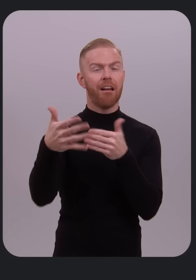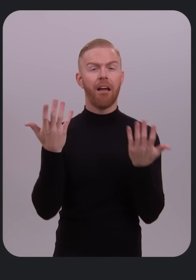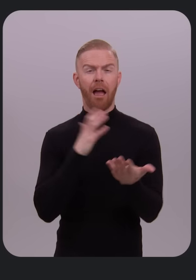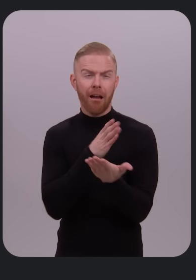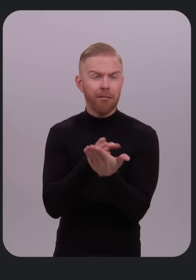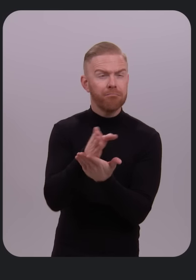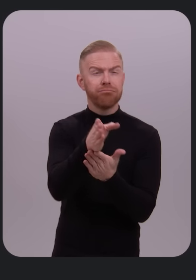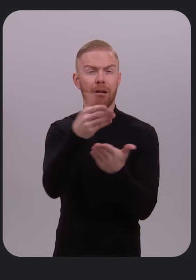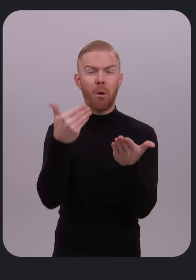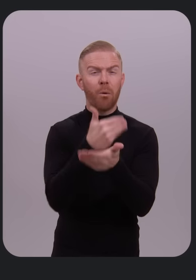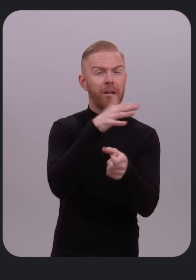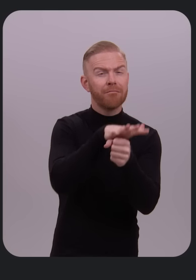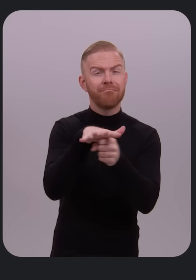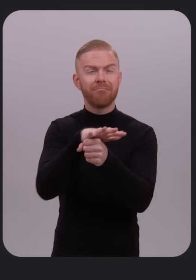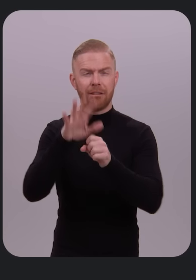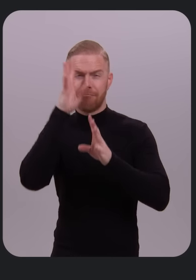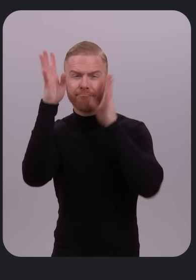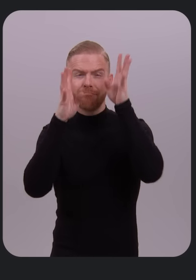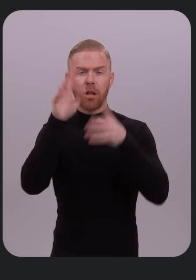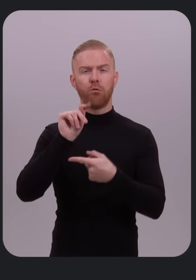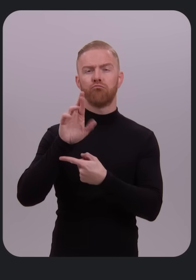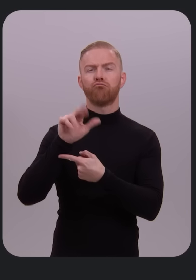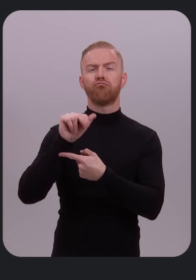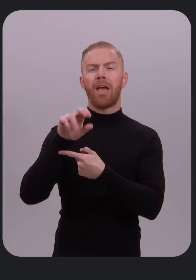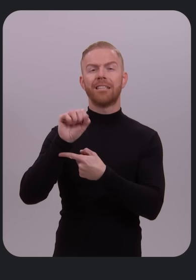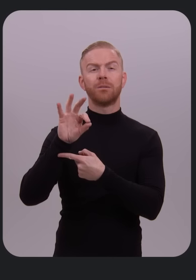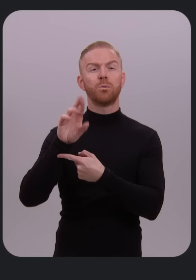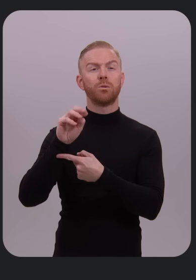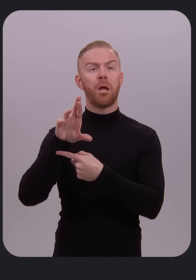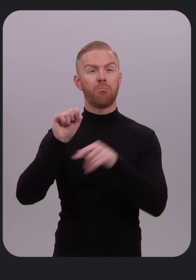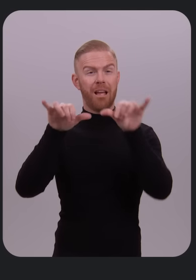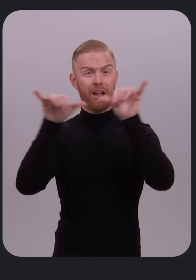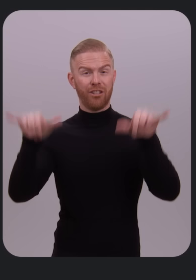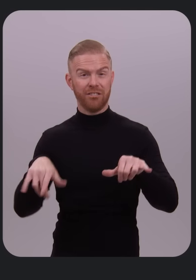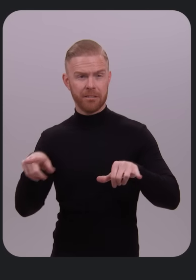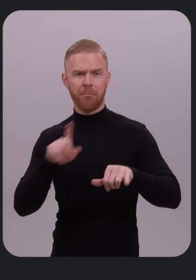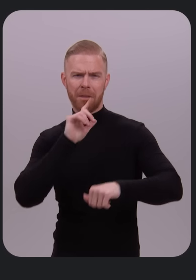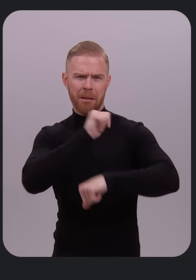the transformers architecture, which, today, underpins all large language models,